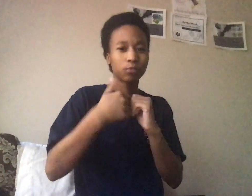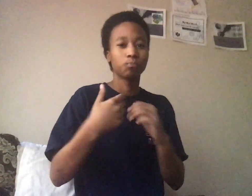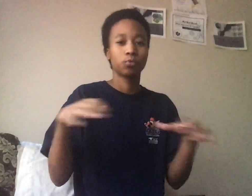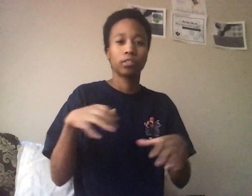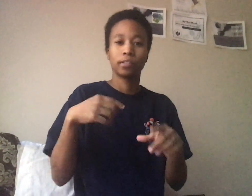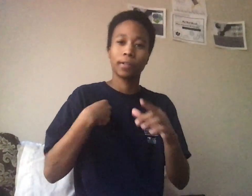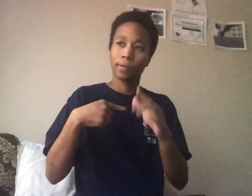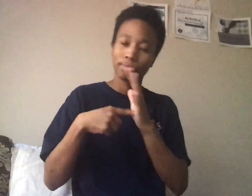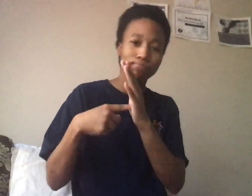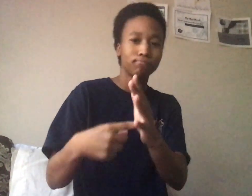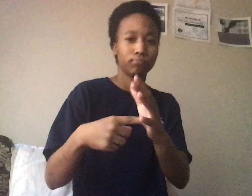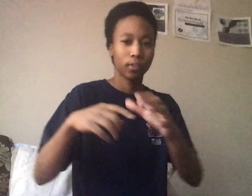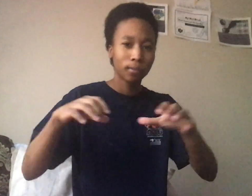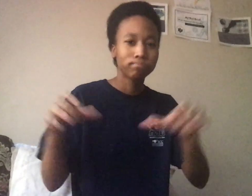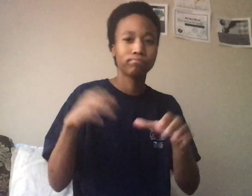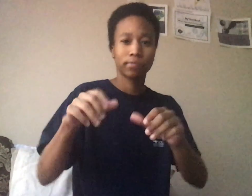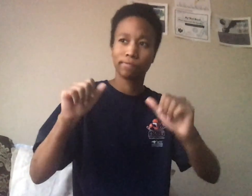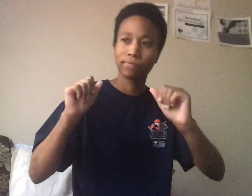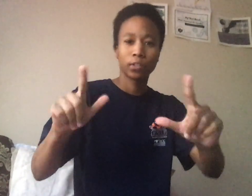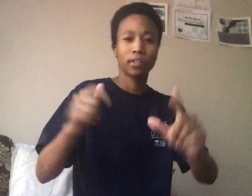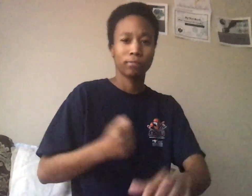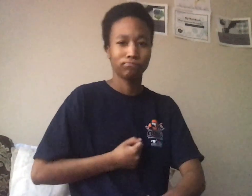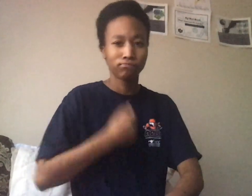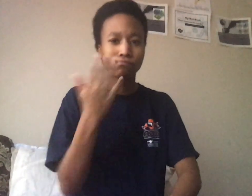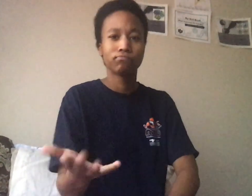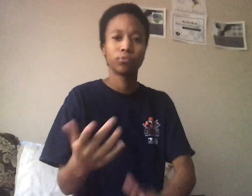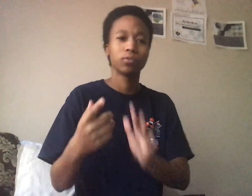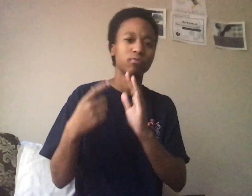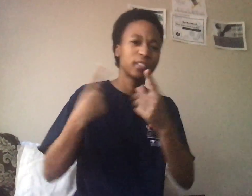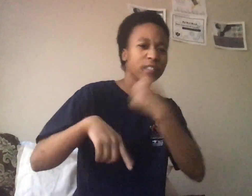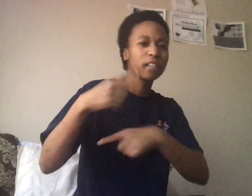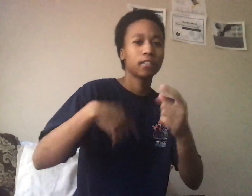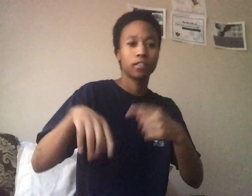how does it start this process vlog or express sign?